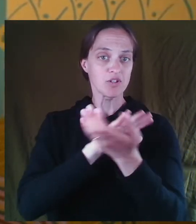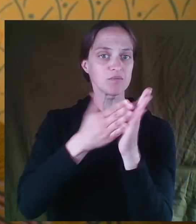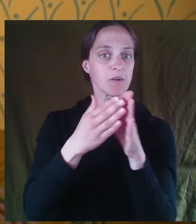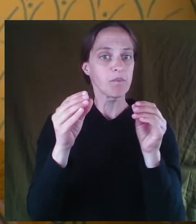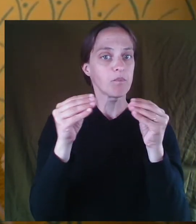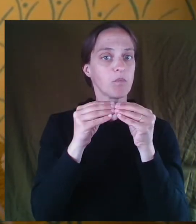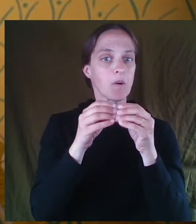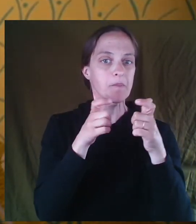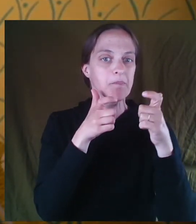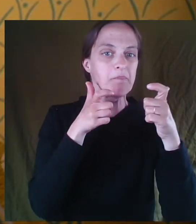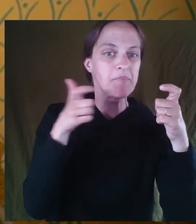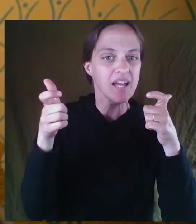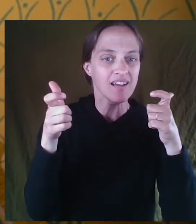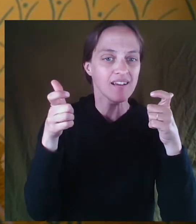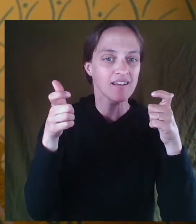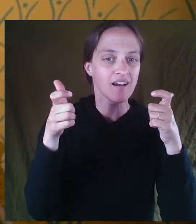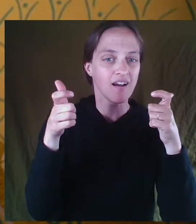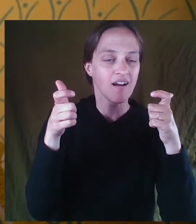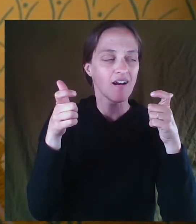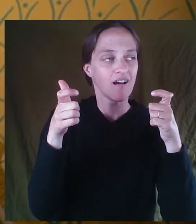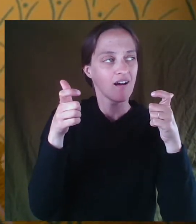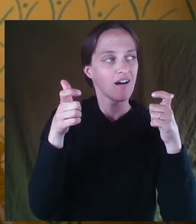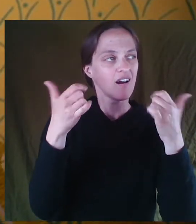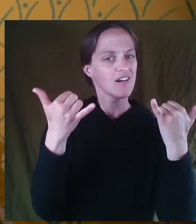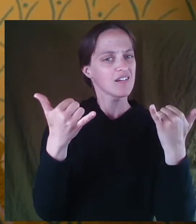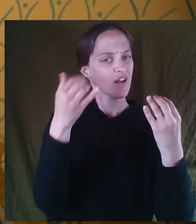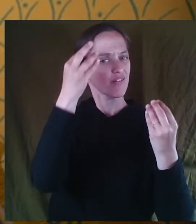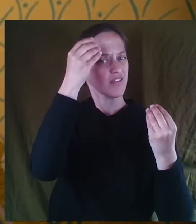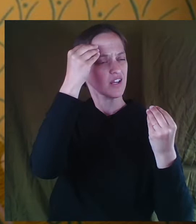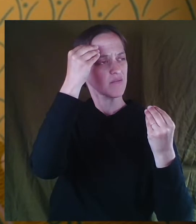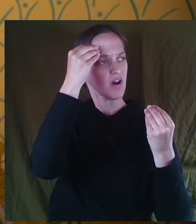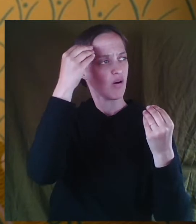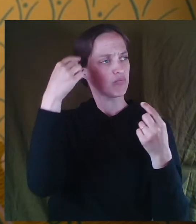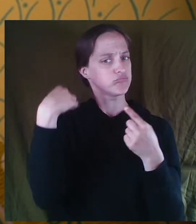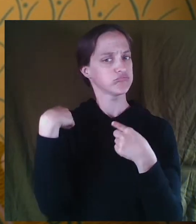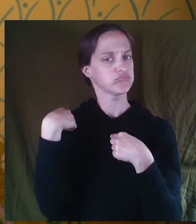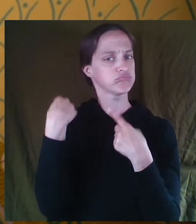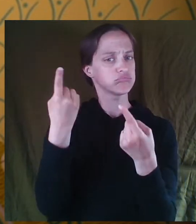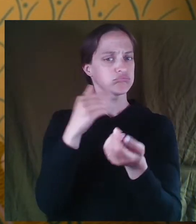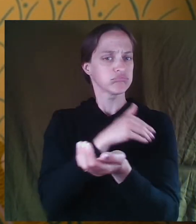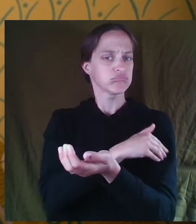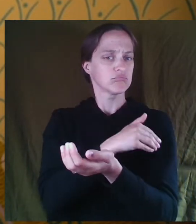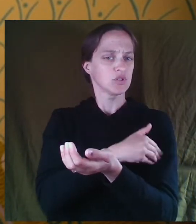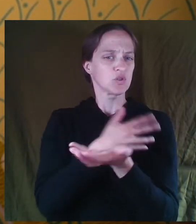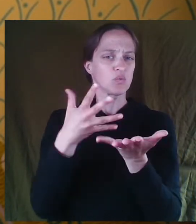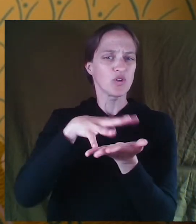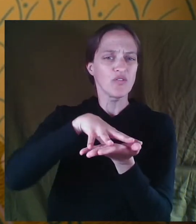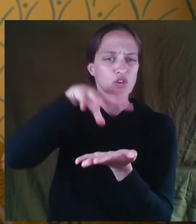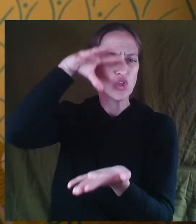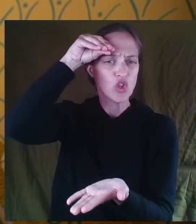I want you to stop right here and think what have we learned about muscles so far?